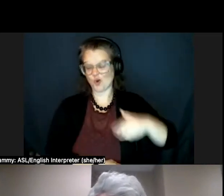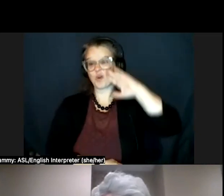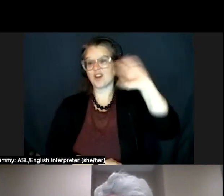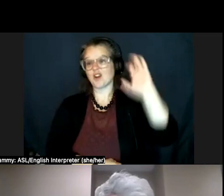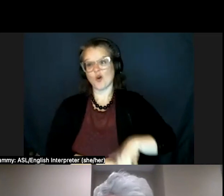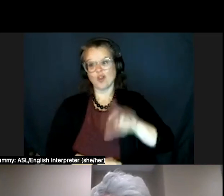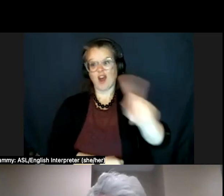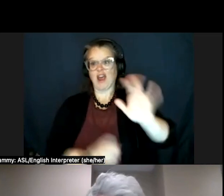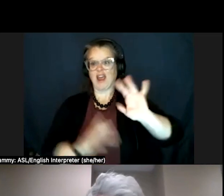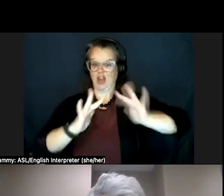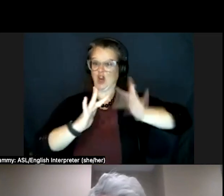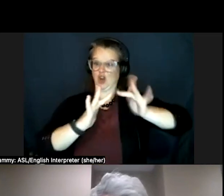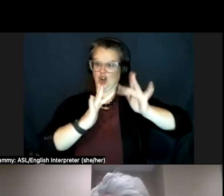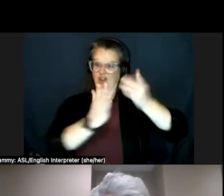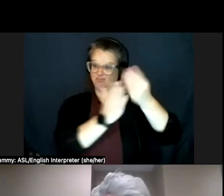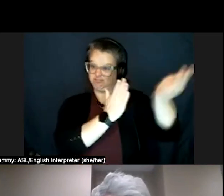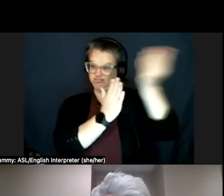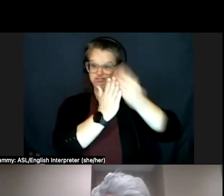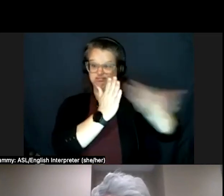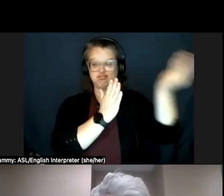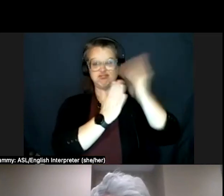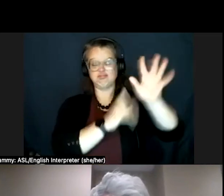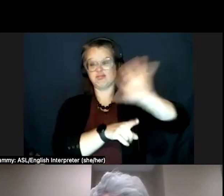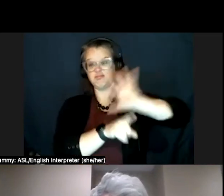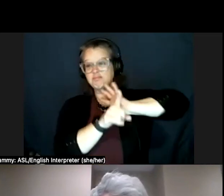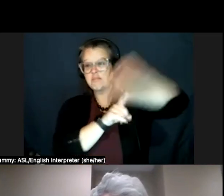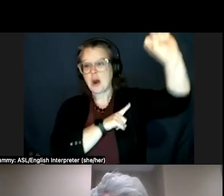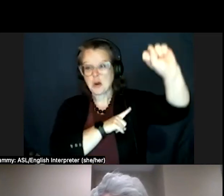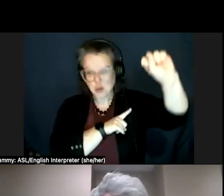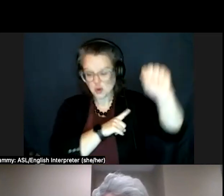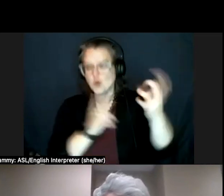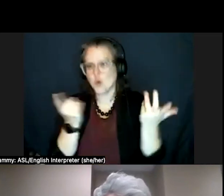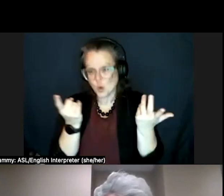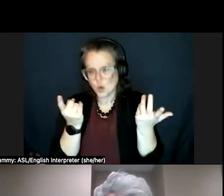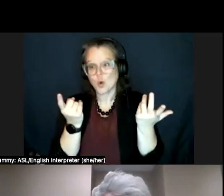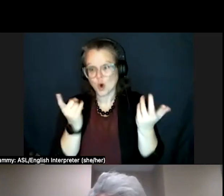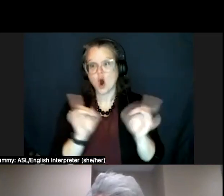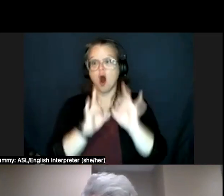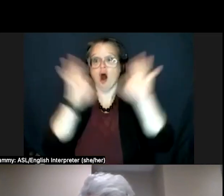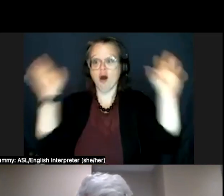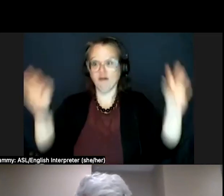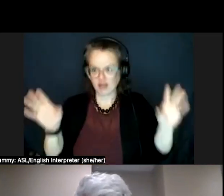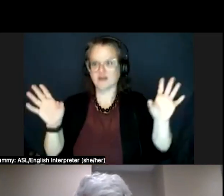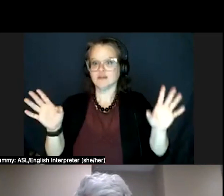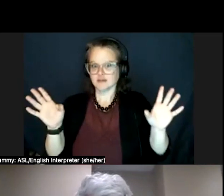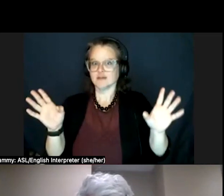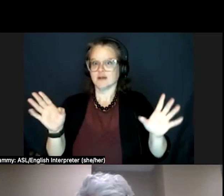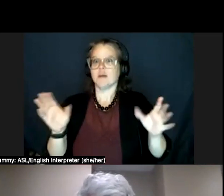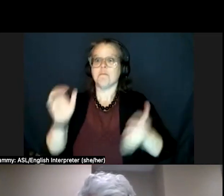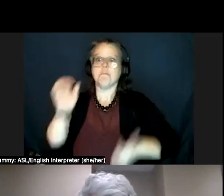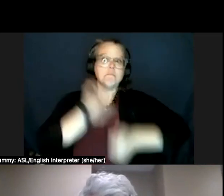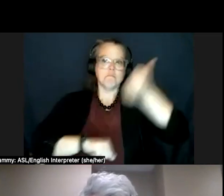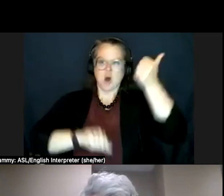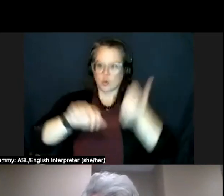we've seen a change in buying habits and more direct-to-customer shipments.